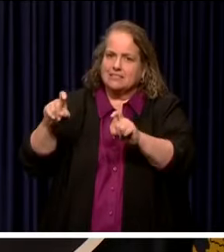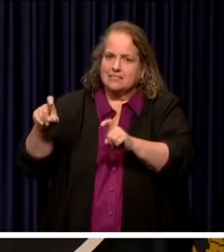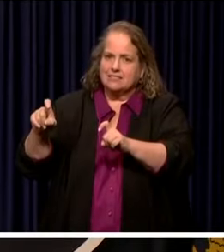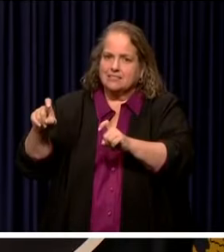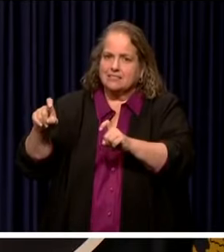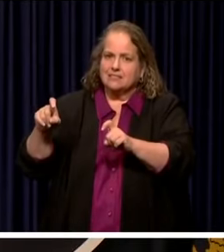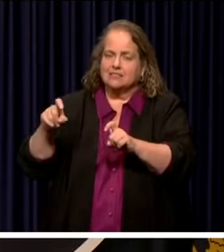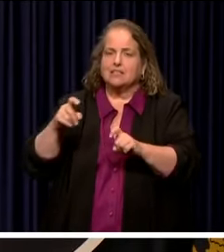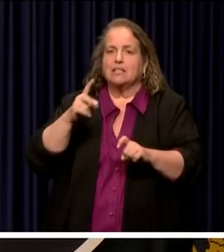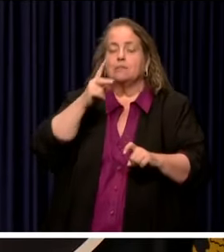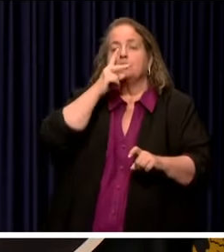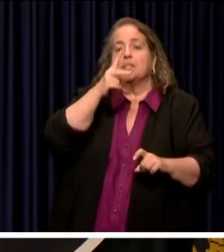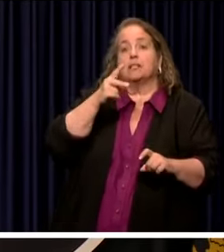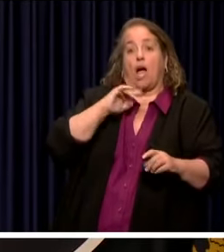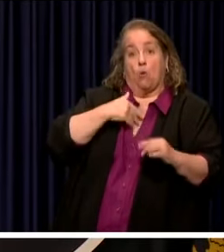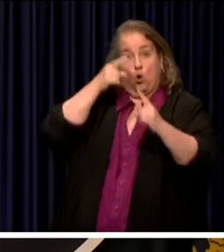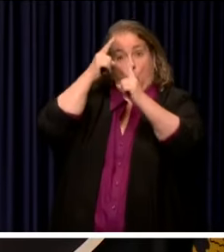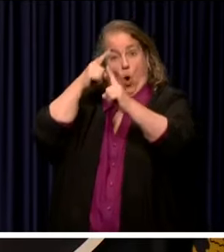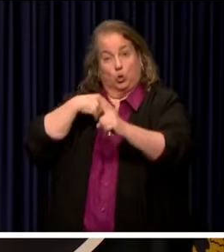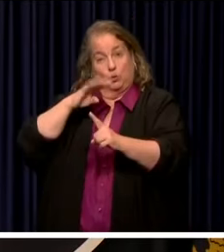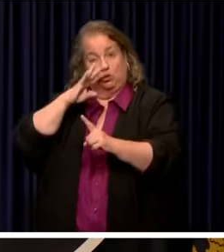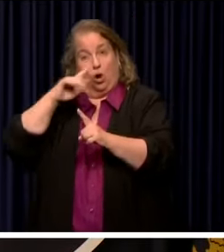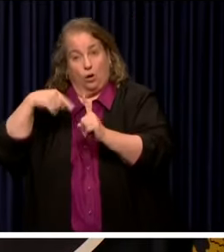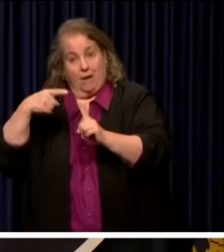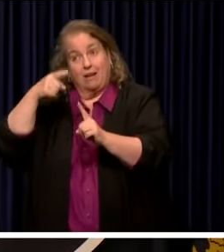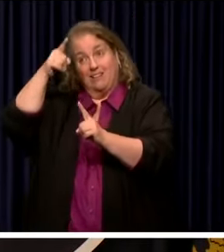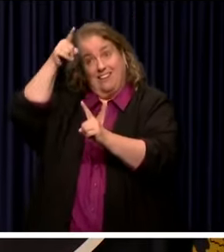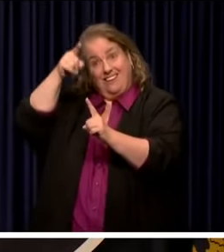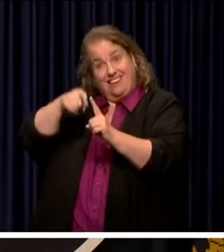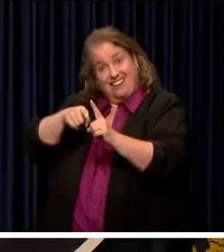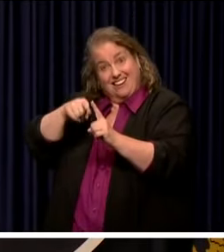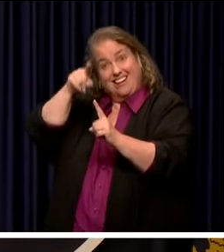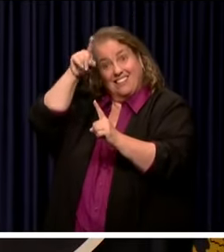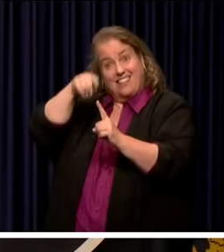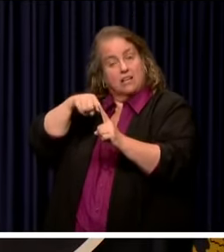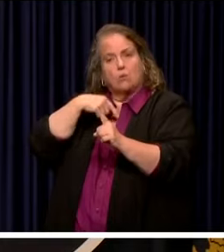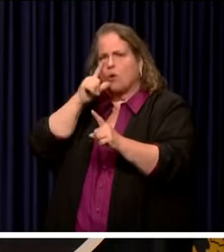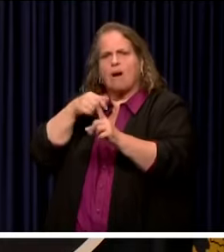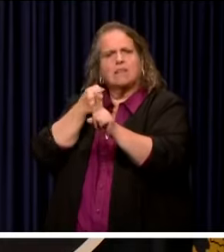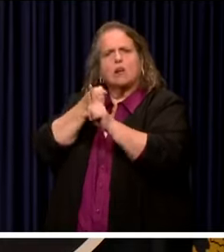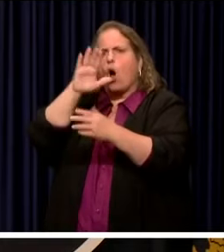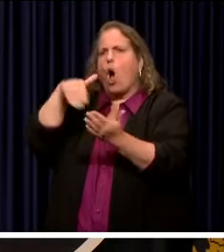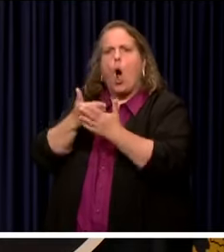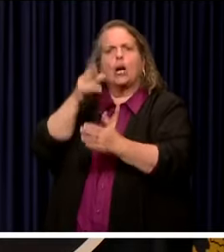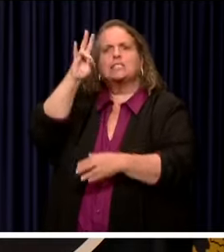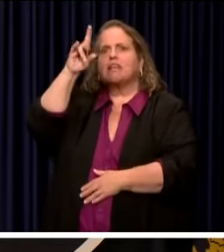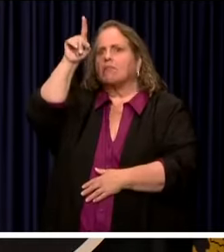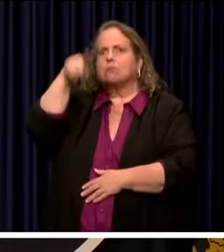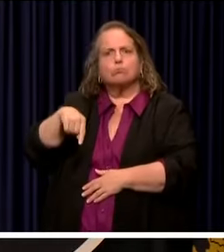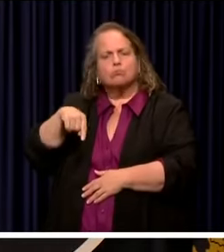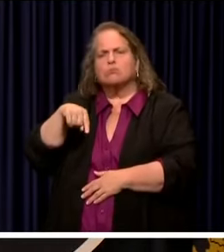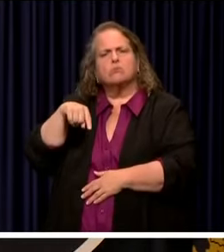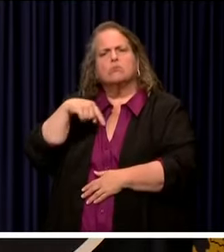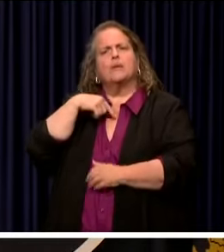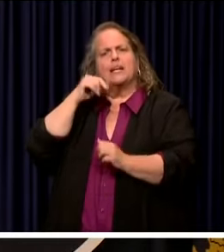THIRD OF WHAT WE NEED IT TO BE, MAYBE A FOURTH OF WHAT WE NEED IT TO BE. SO YOU WERE CLOSE. YOU SAID ABOUT ONE IN FIVE.